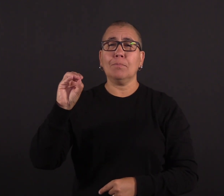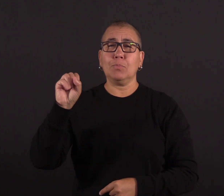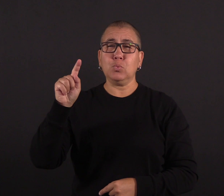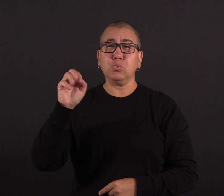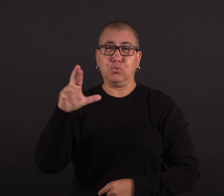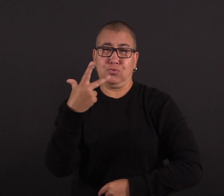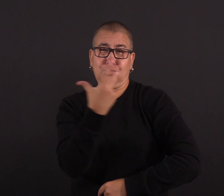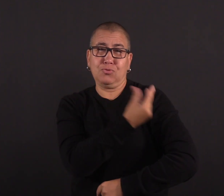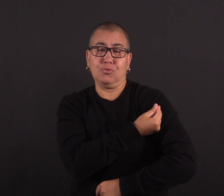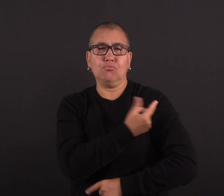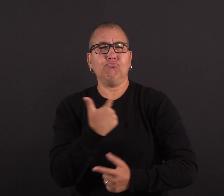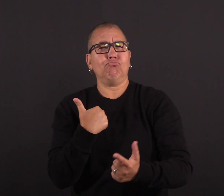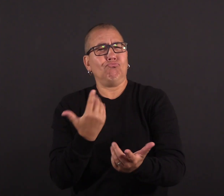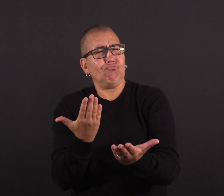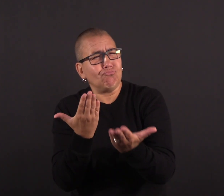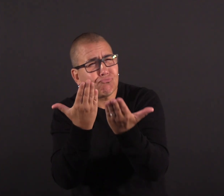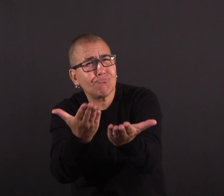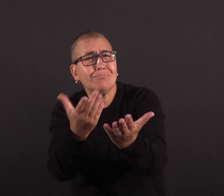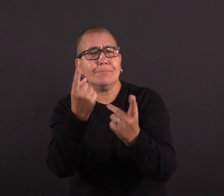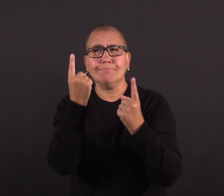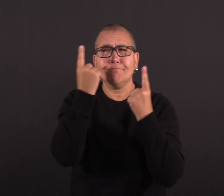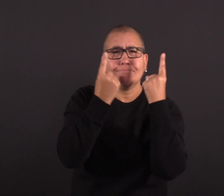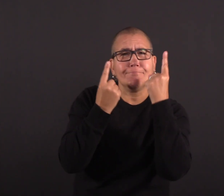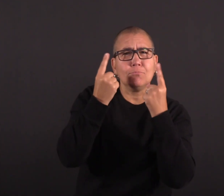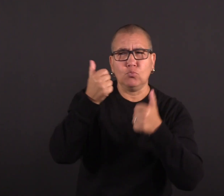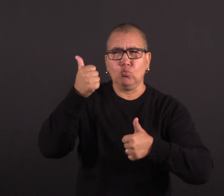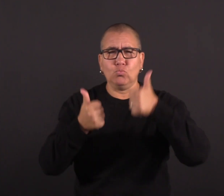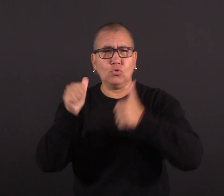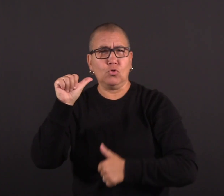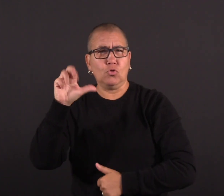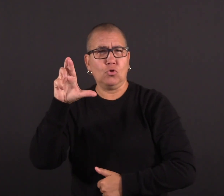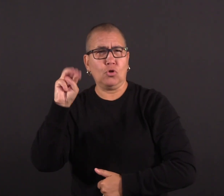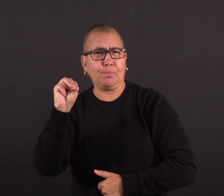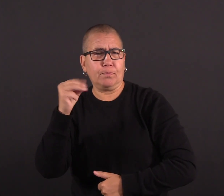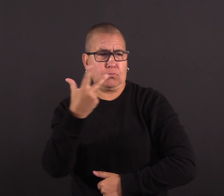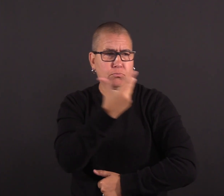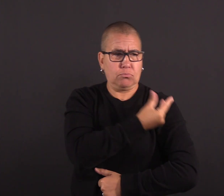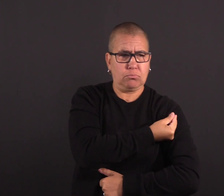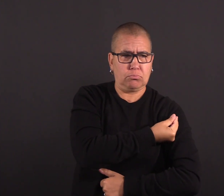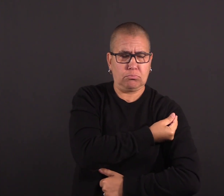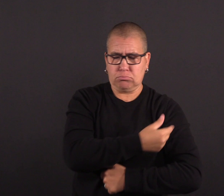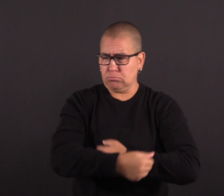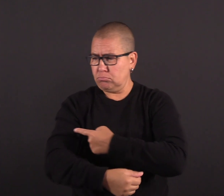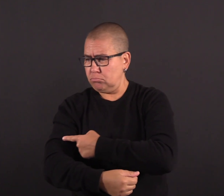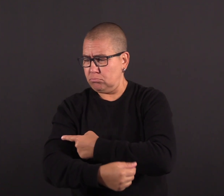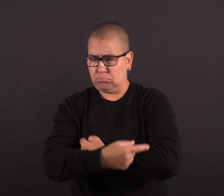When you go to get your newly updated COVID-19 booster this fall, you might want to choose